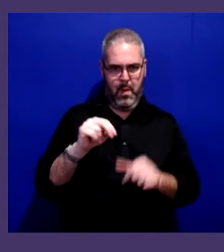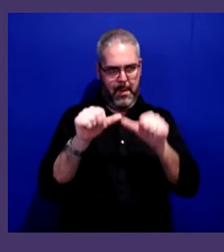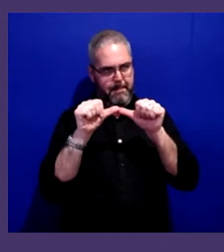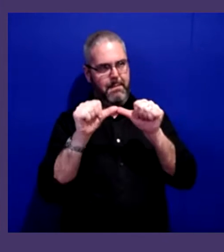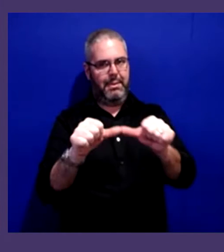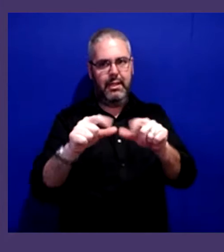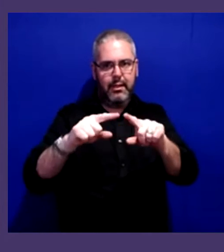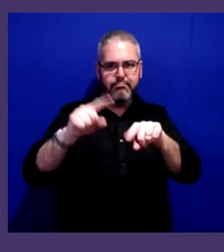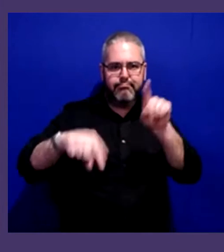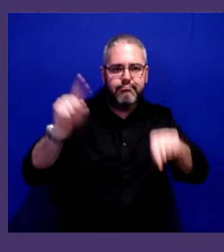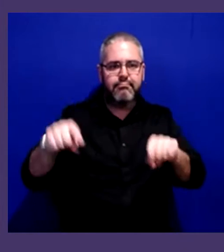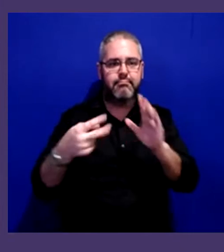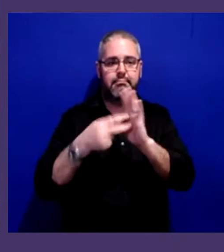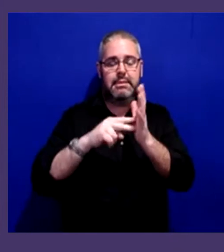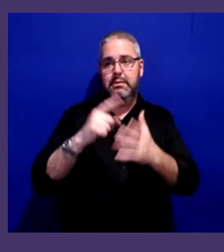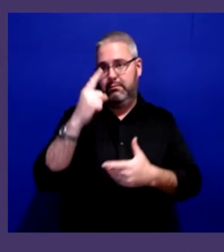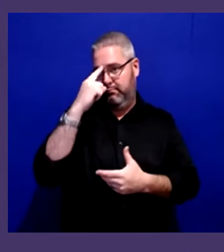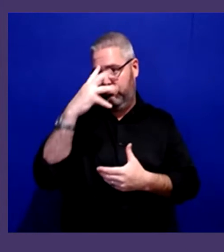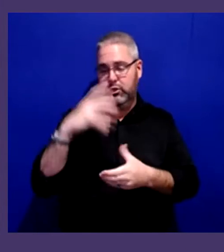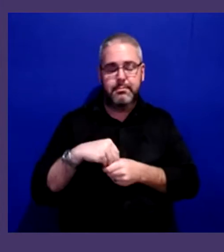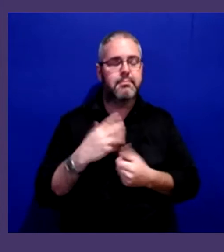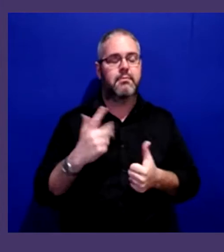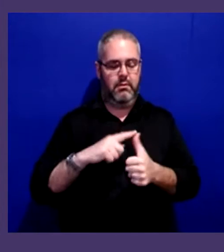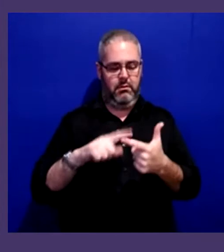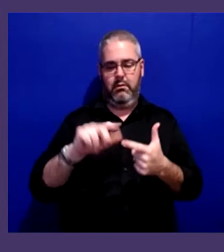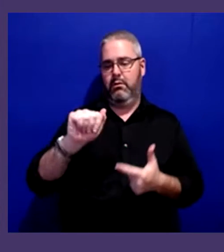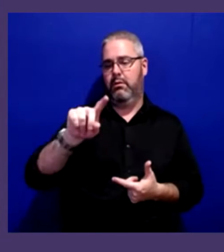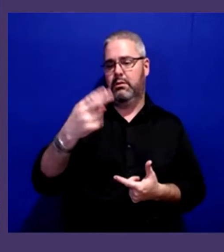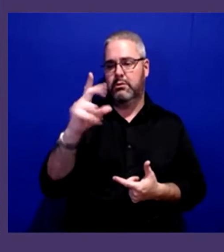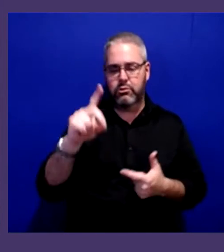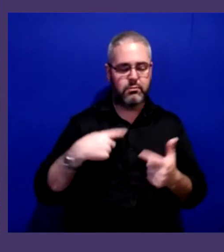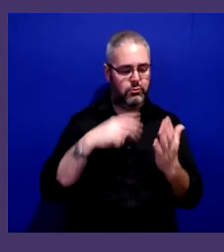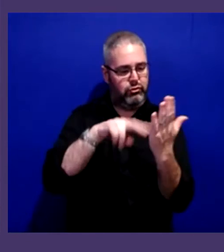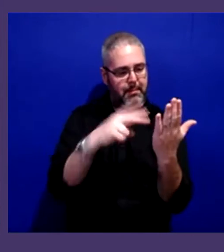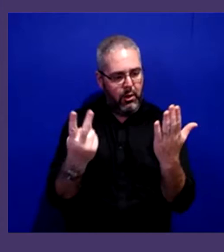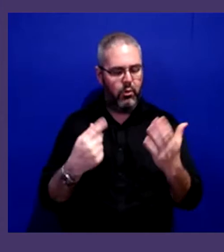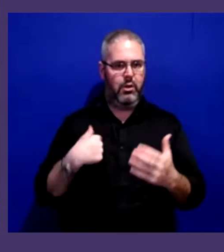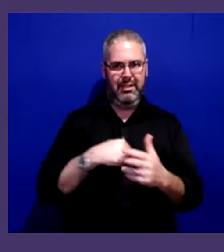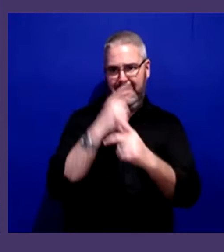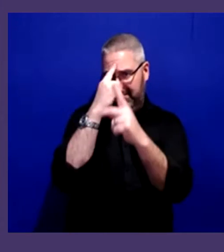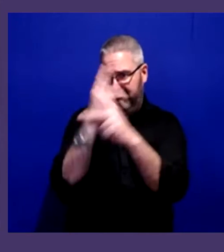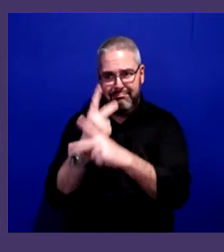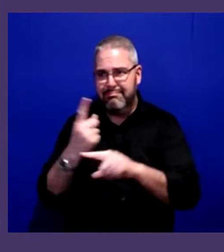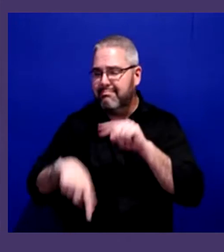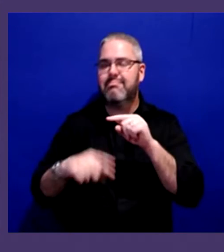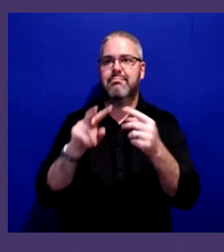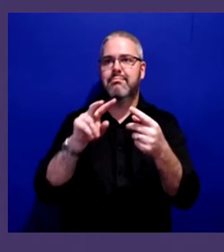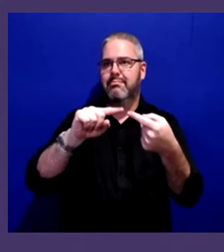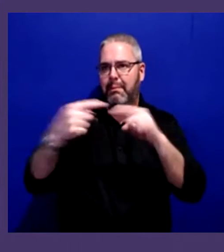autism, ADHD, dyslexia, dyscalculia. Often have spiky profiles,